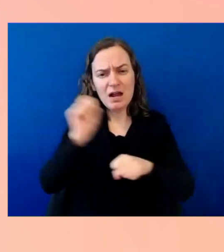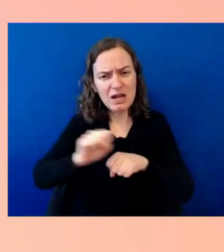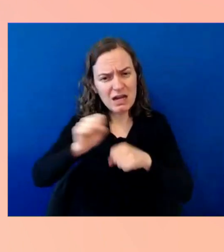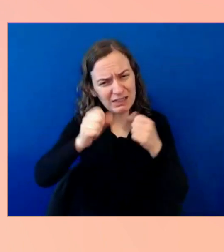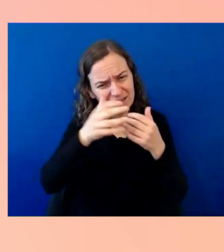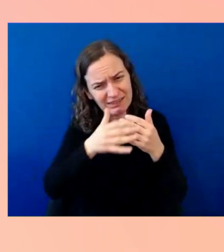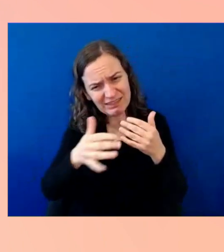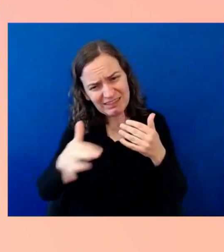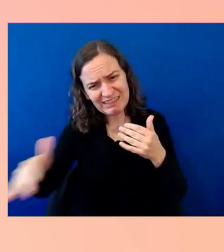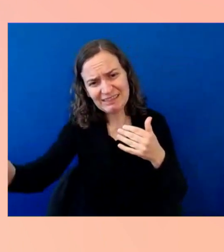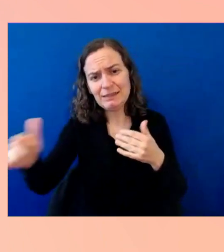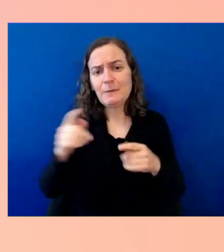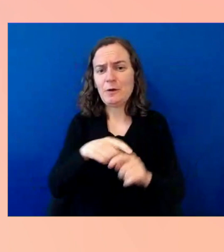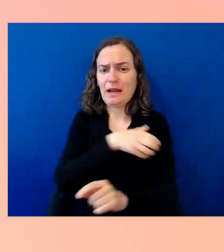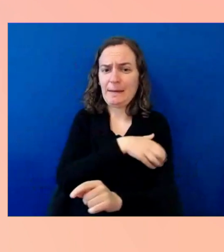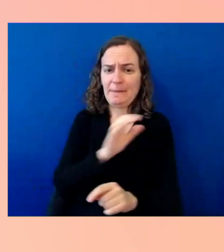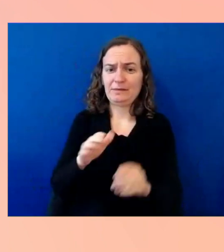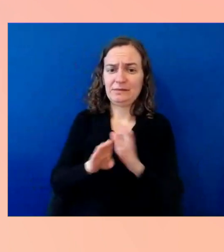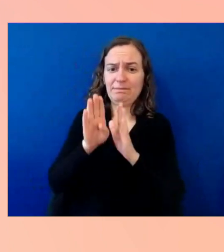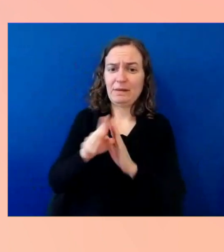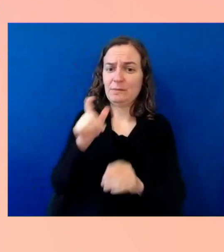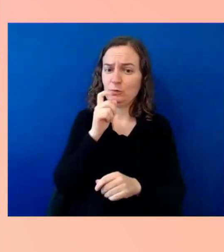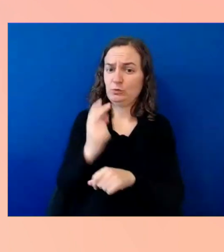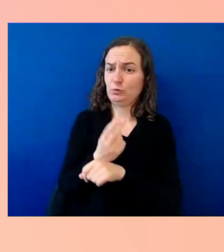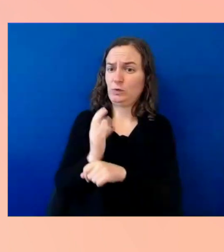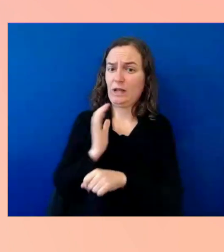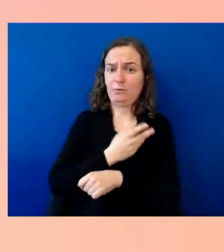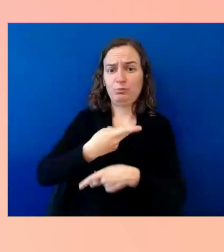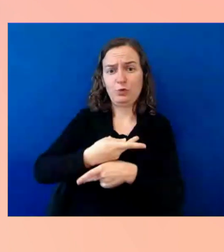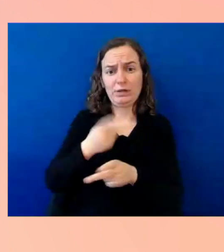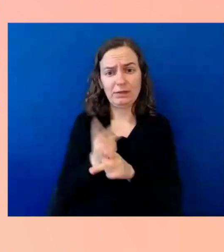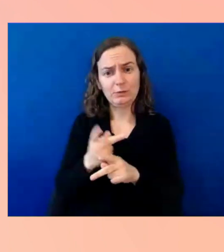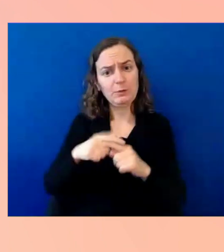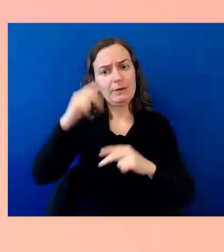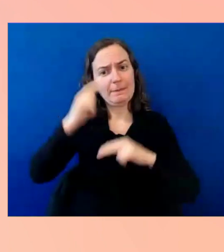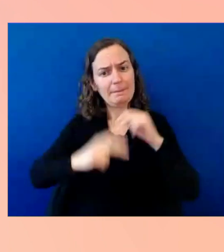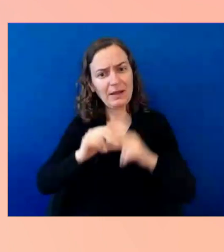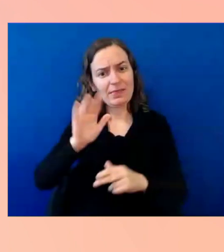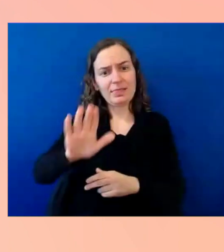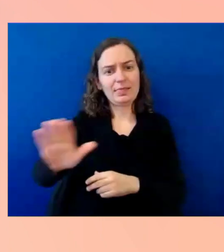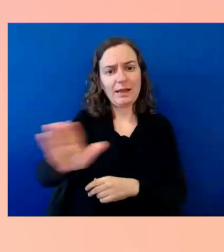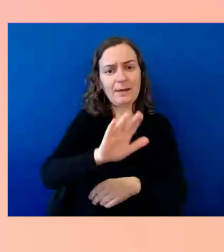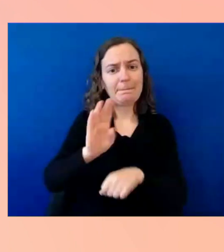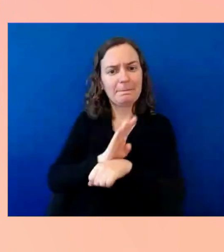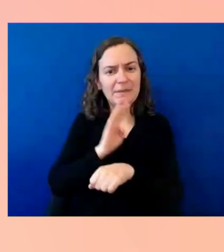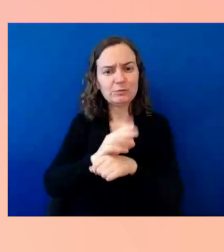our products to build their businesses, to create new systems and tools, and to teach others.